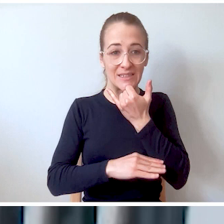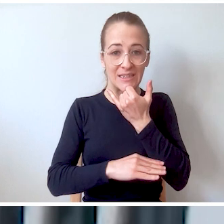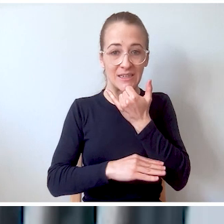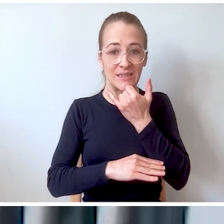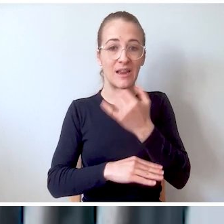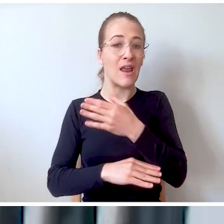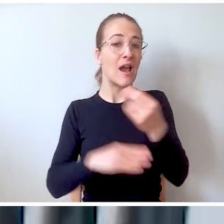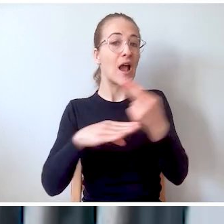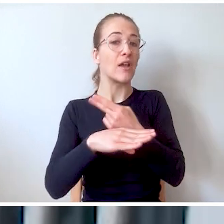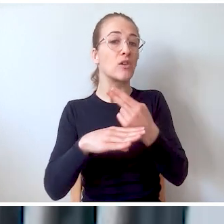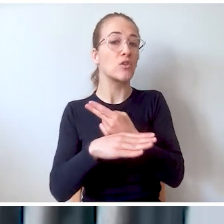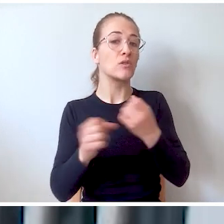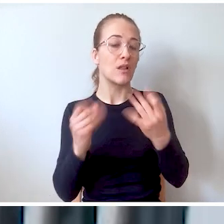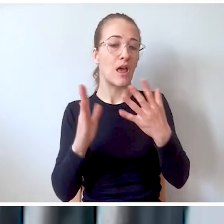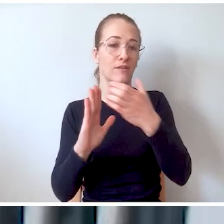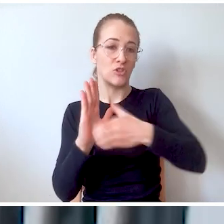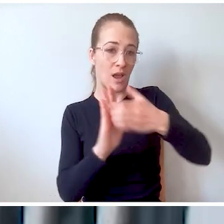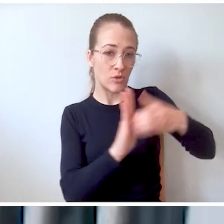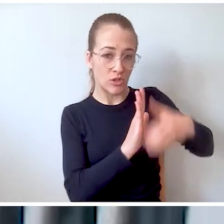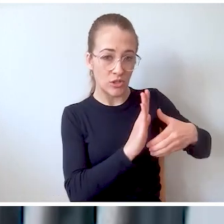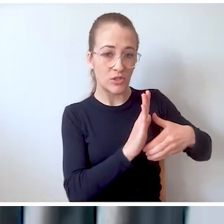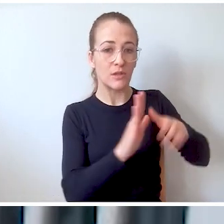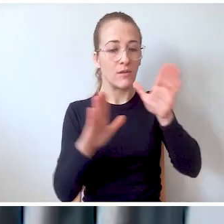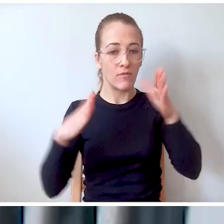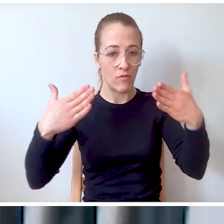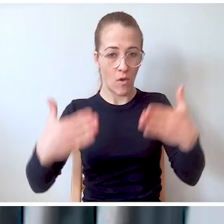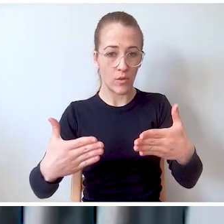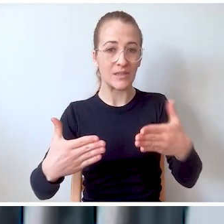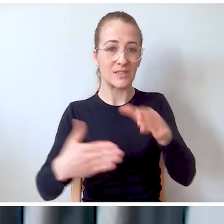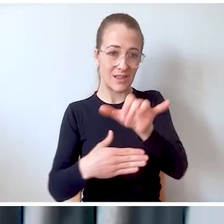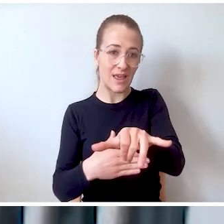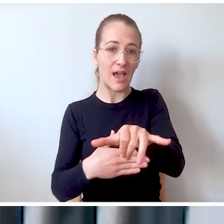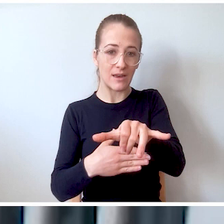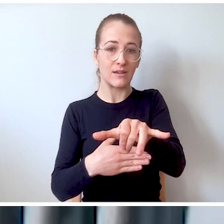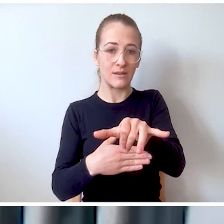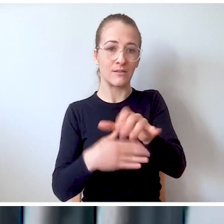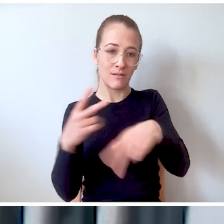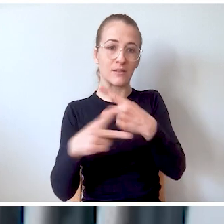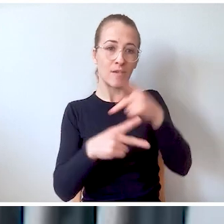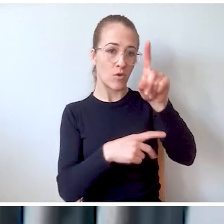And I use a number of chapters dedicated to that, to those kinds of questions.